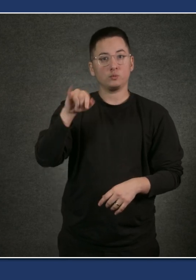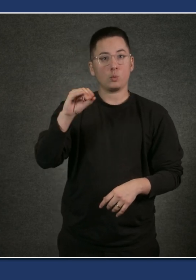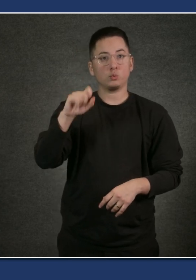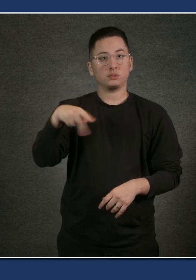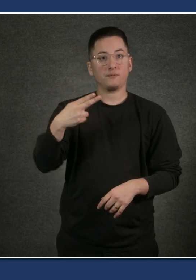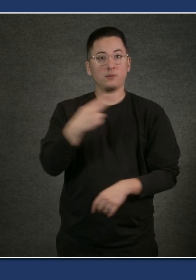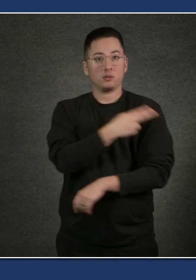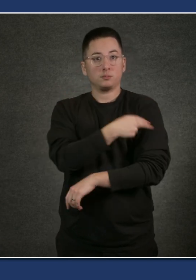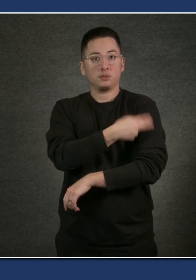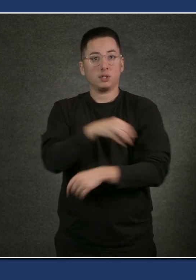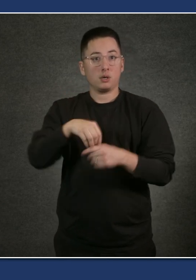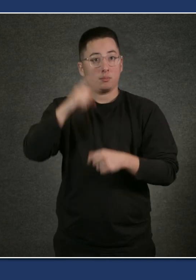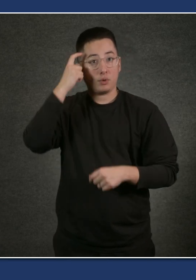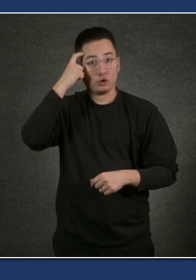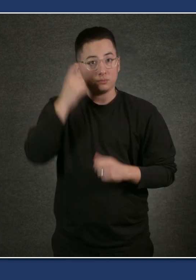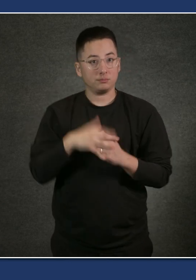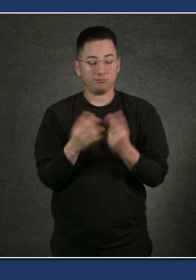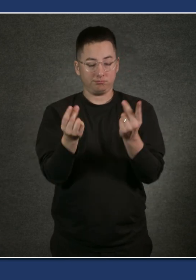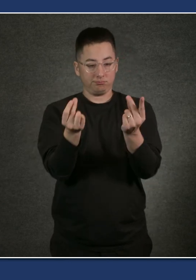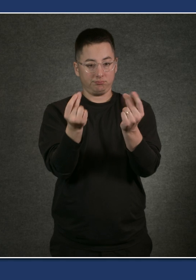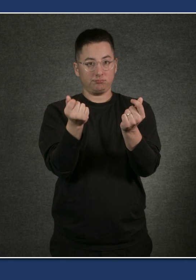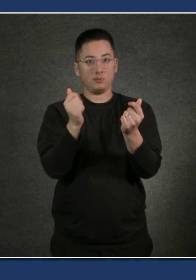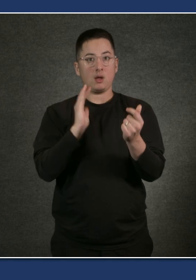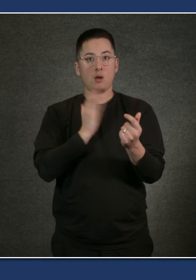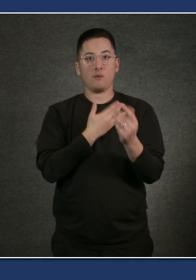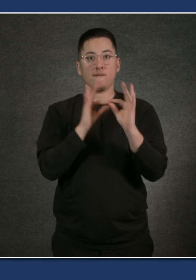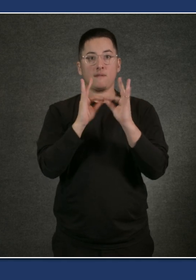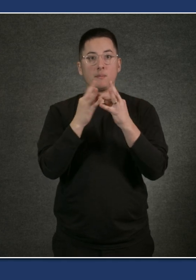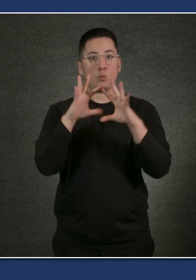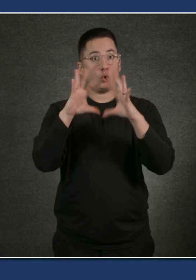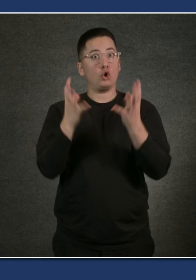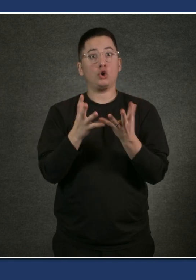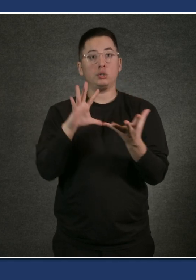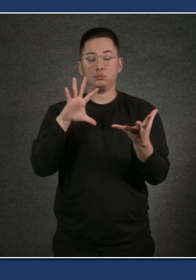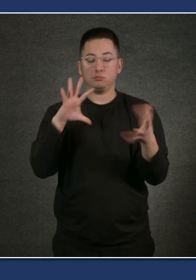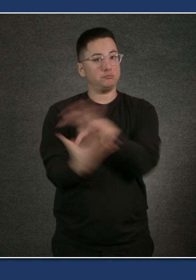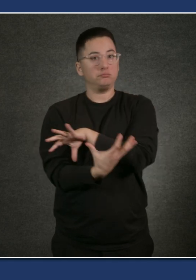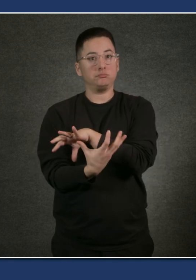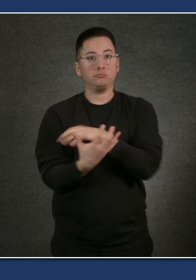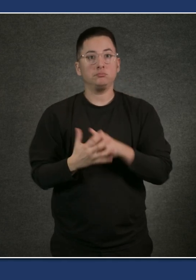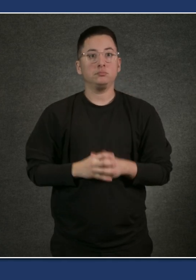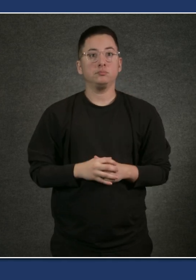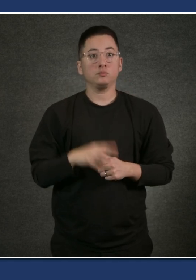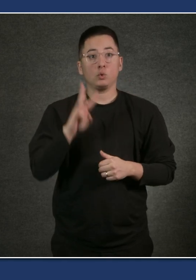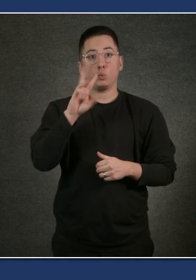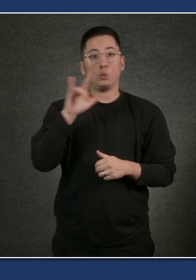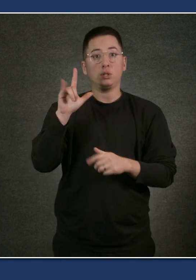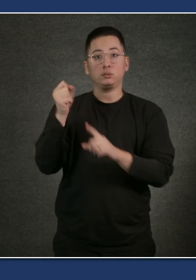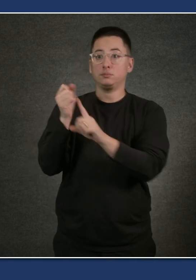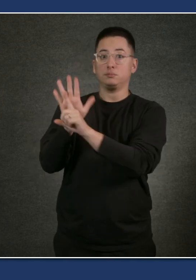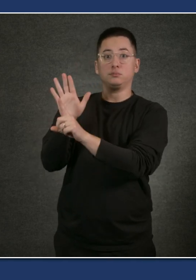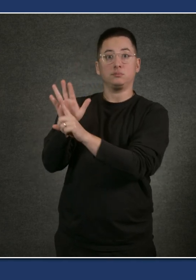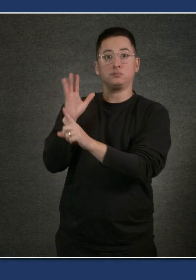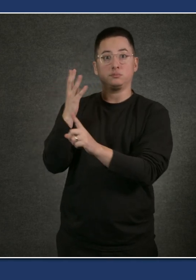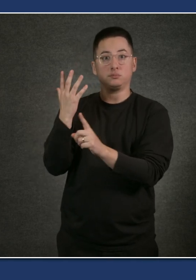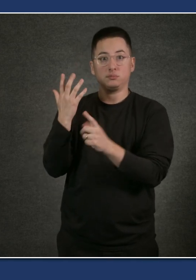In an instant, our family's world changed. Will's reality shifted when his pancreas